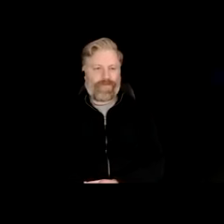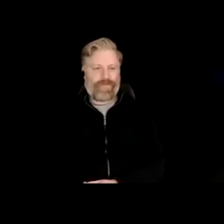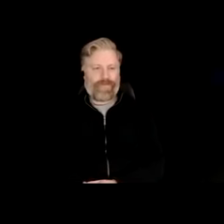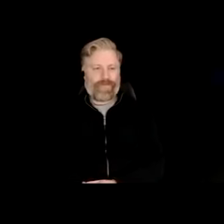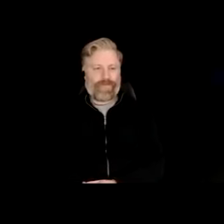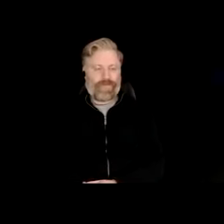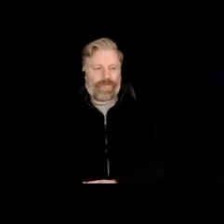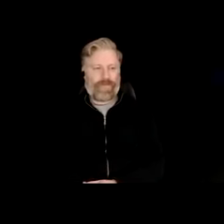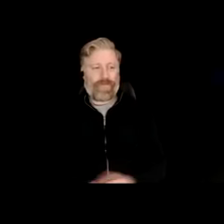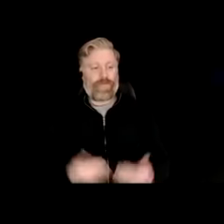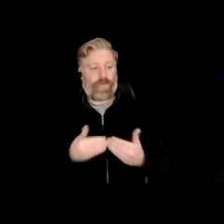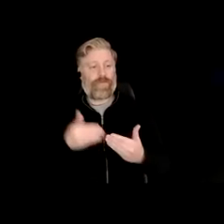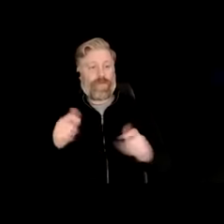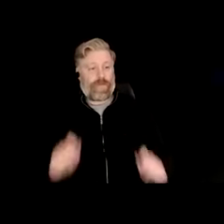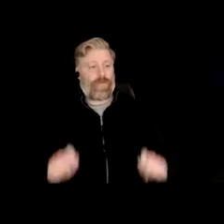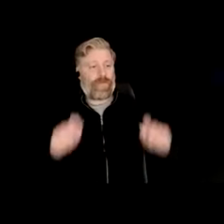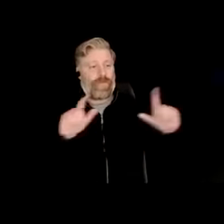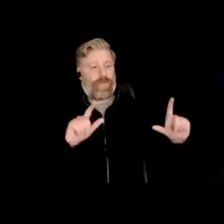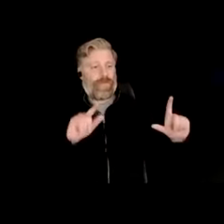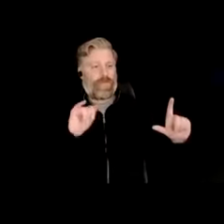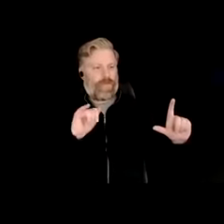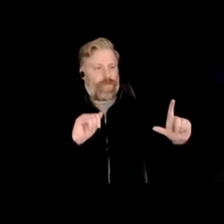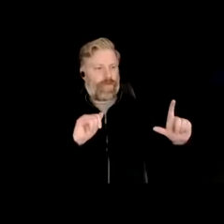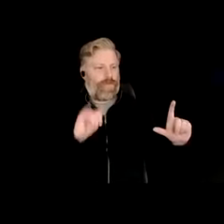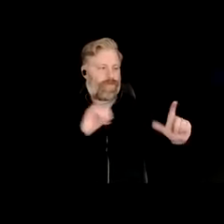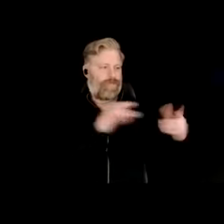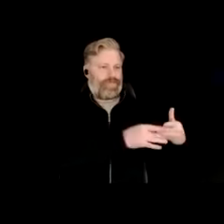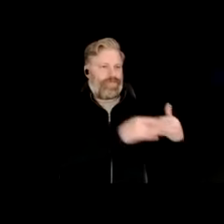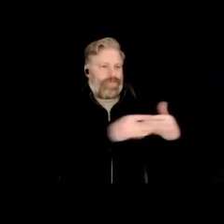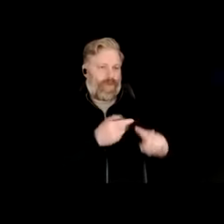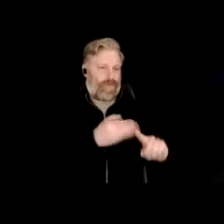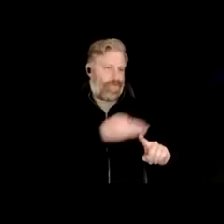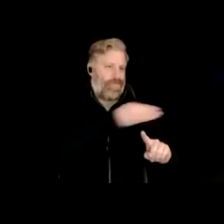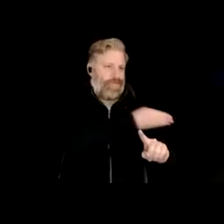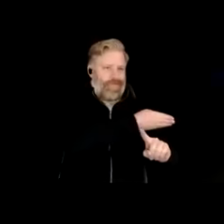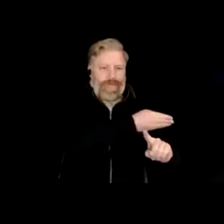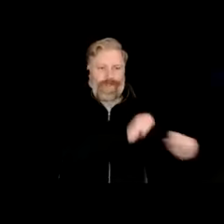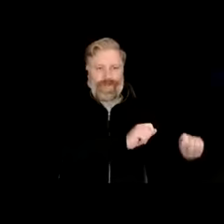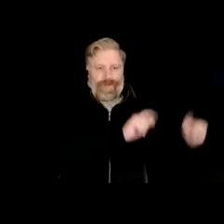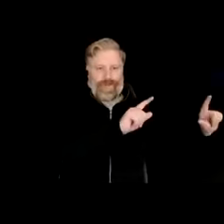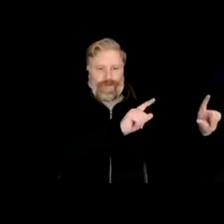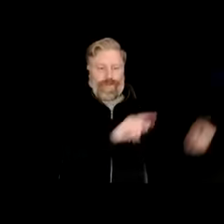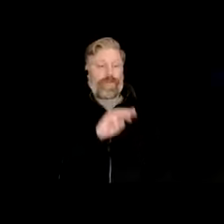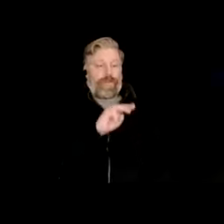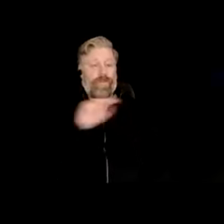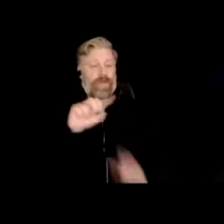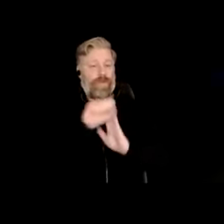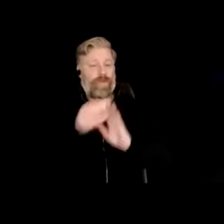This slide is a continuation on the state arts funding system. The Minnesota State Arts Board uses 70%